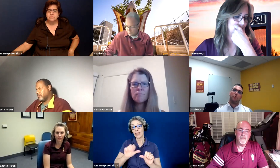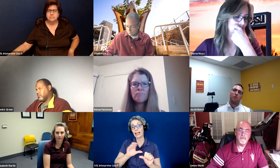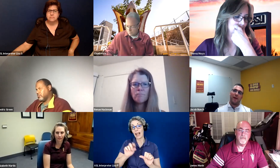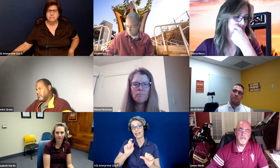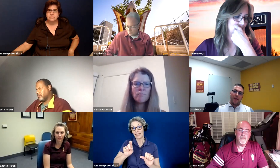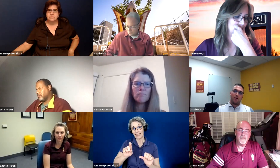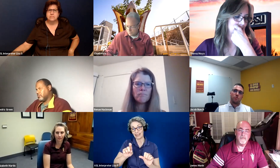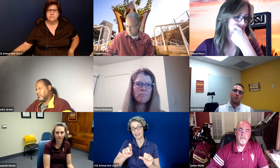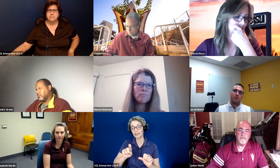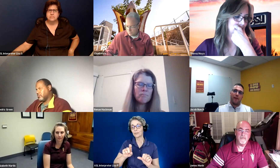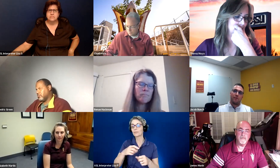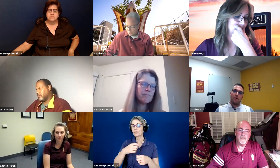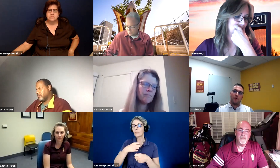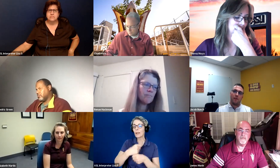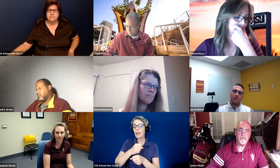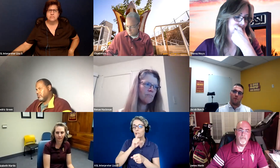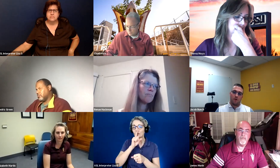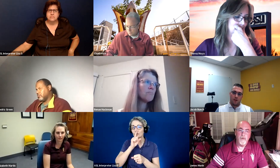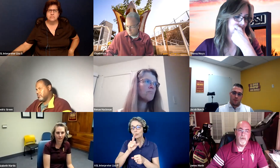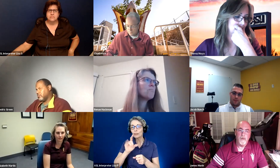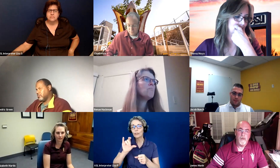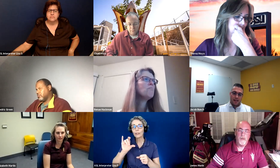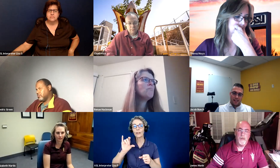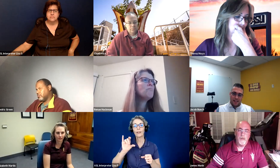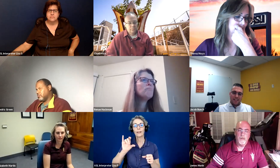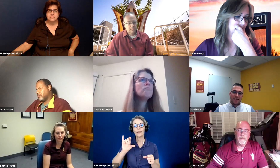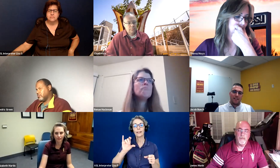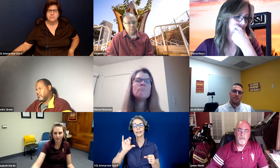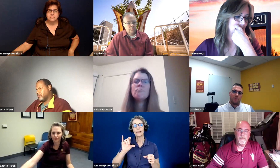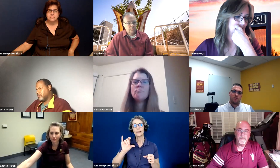So making sure that that were attentiveness